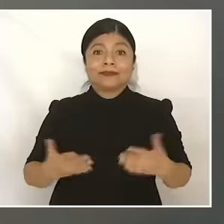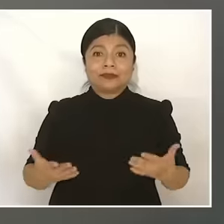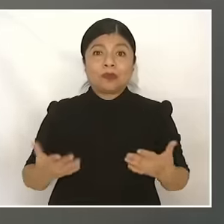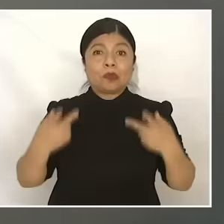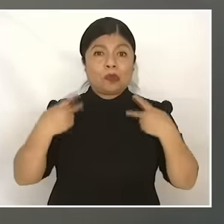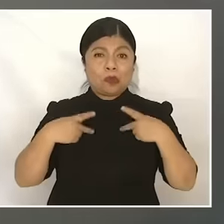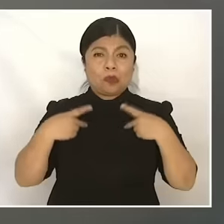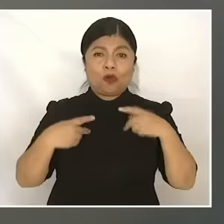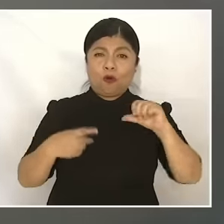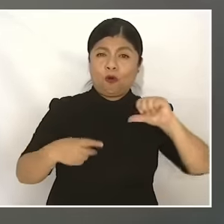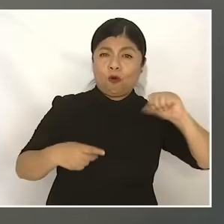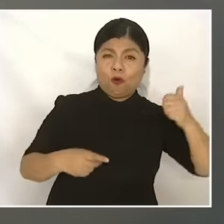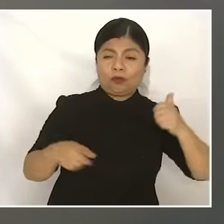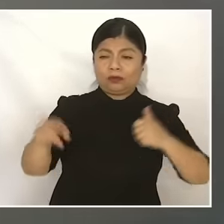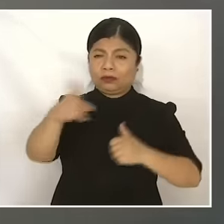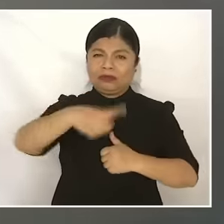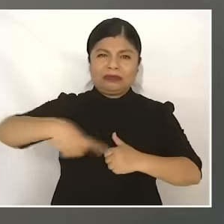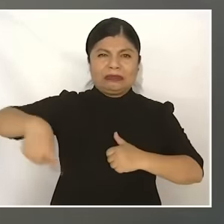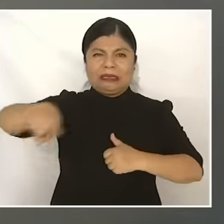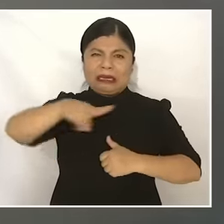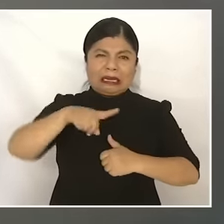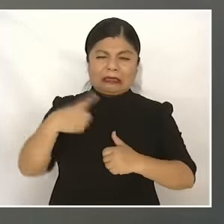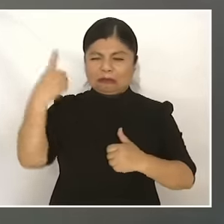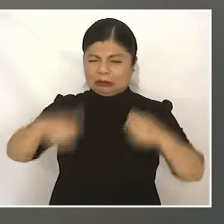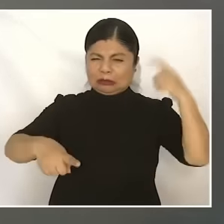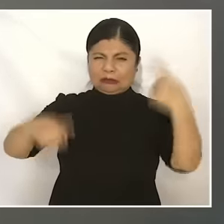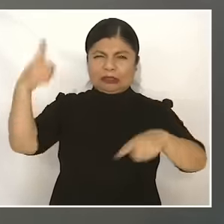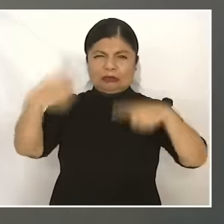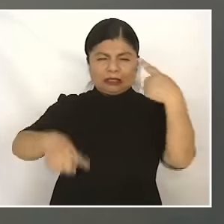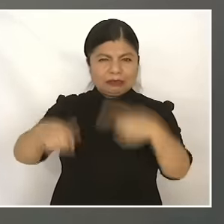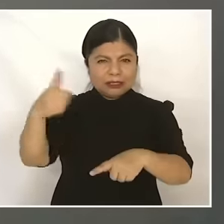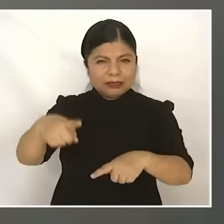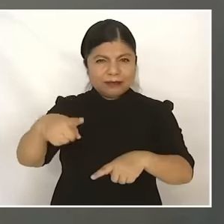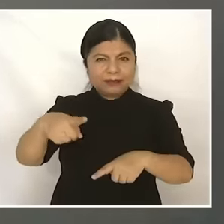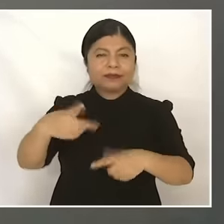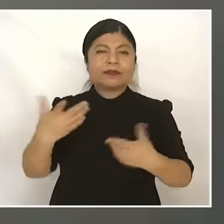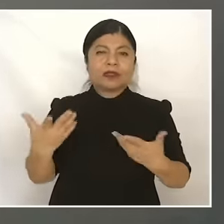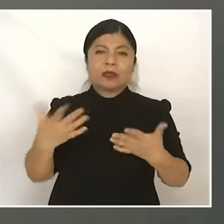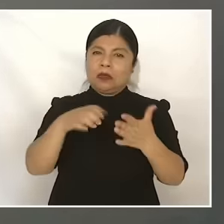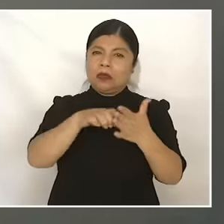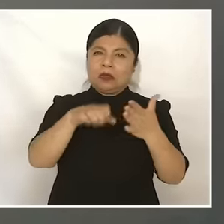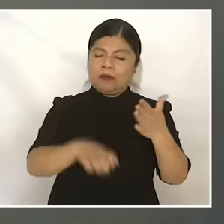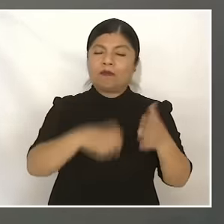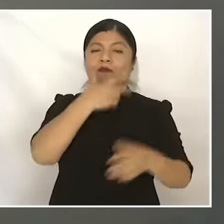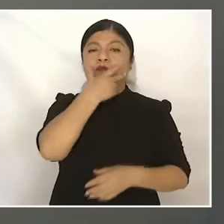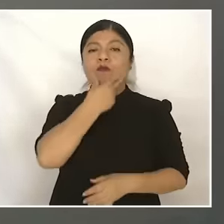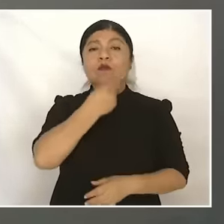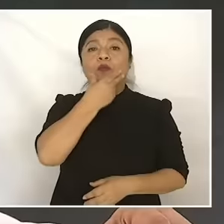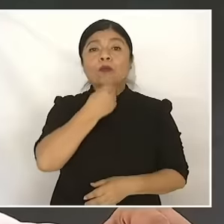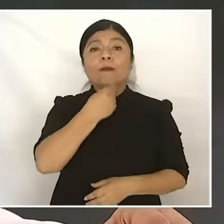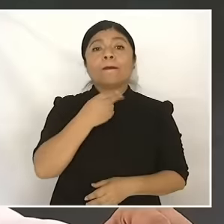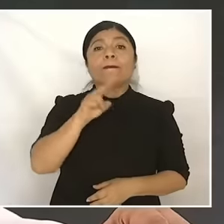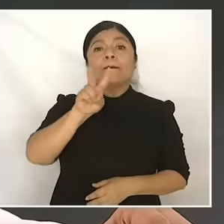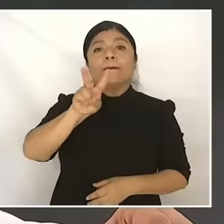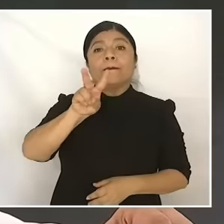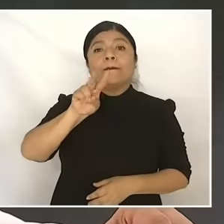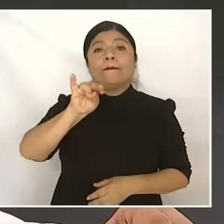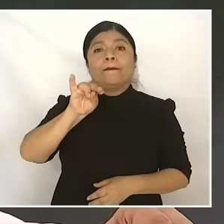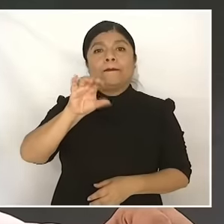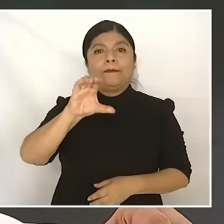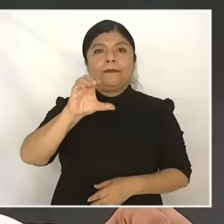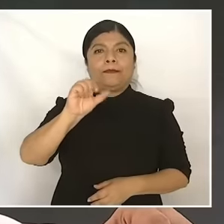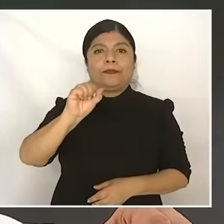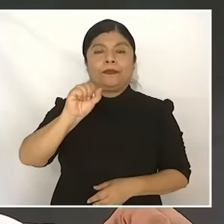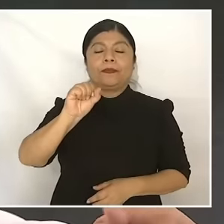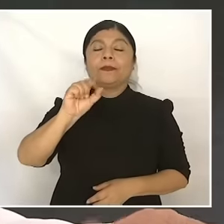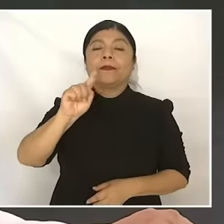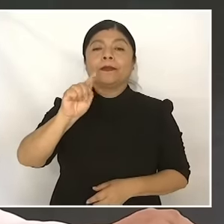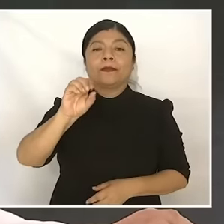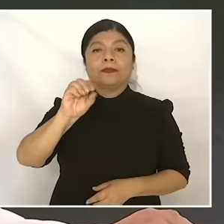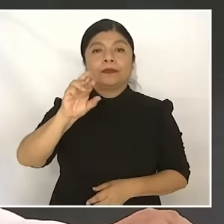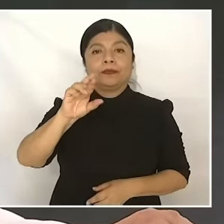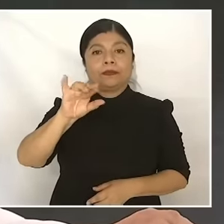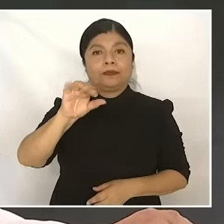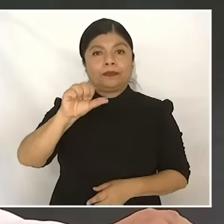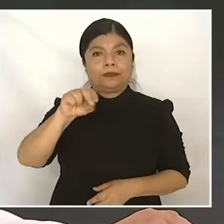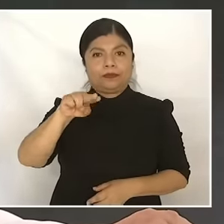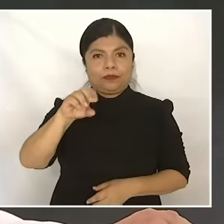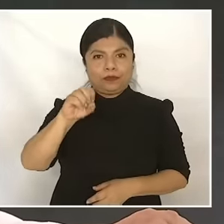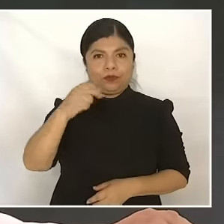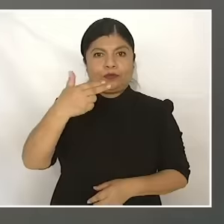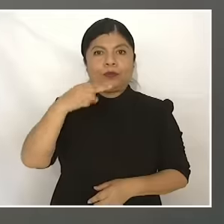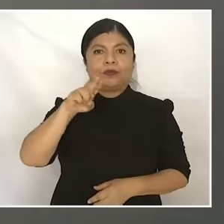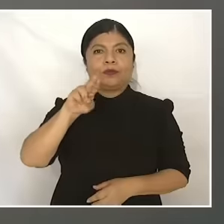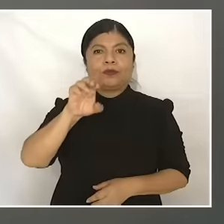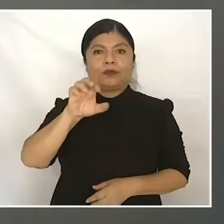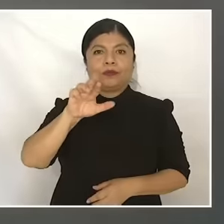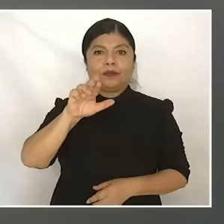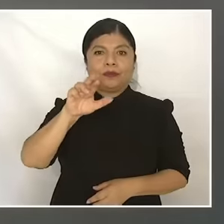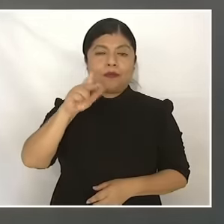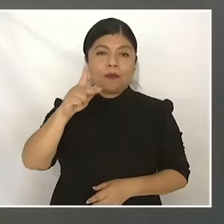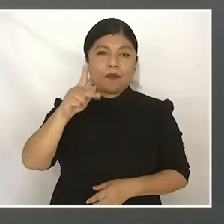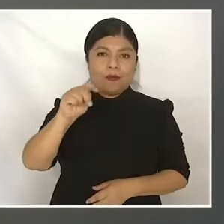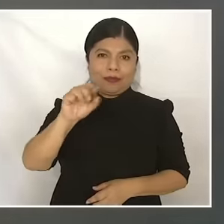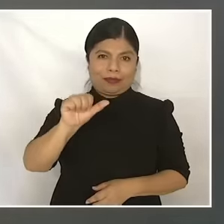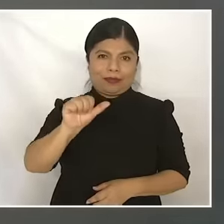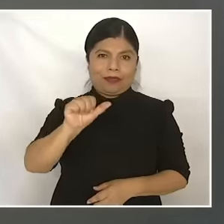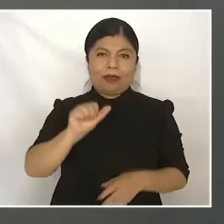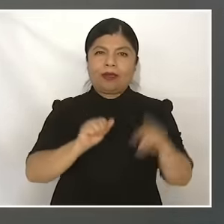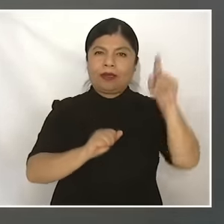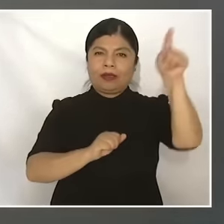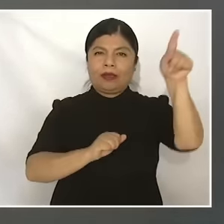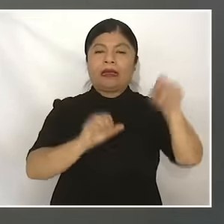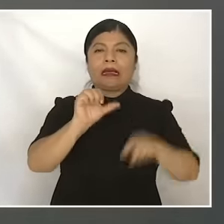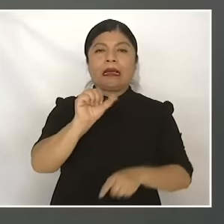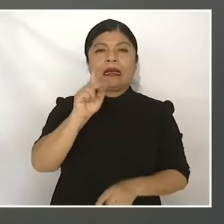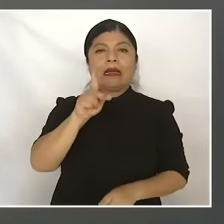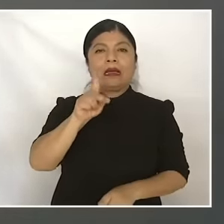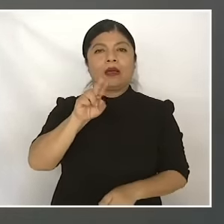we talked about it Victoriano Huerta in Acumal repressing Mayan communities here They gave the rank of